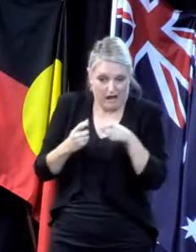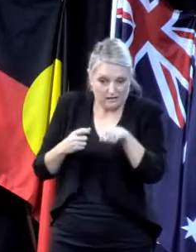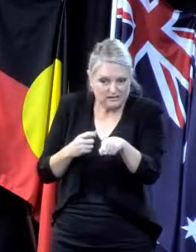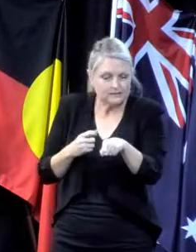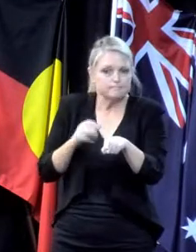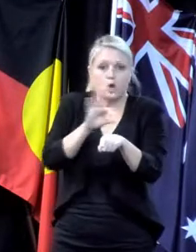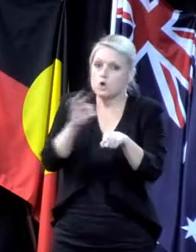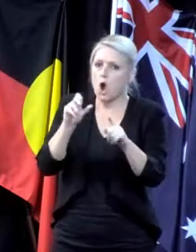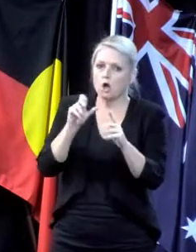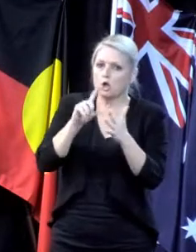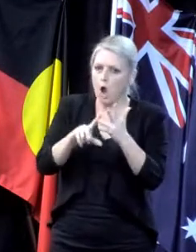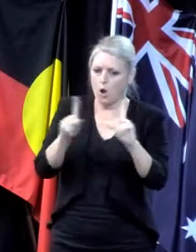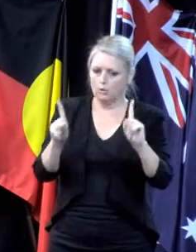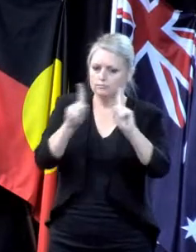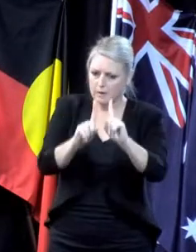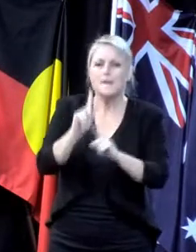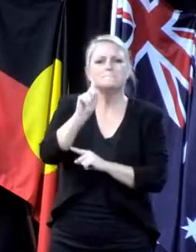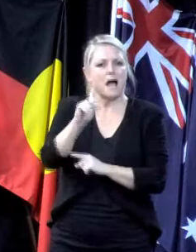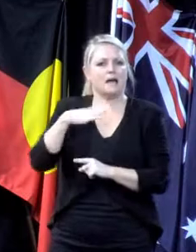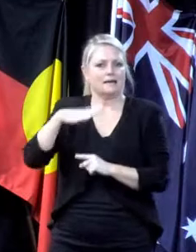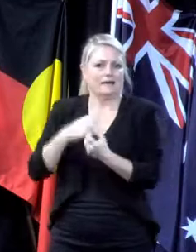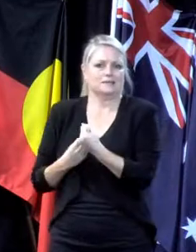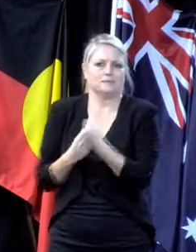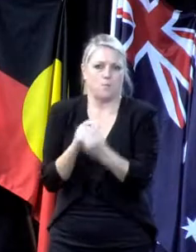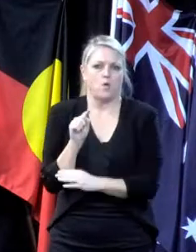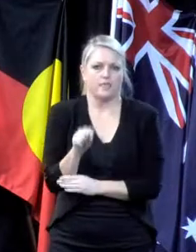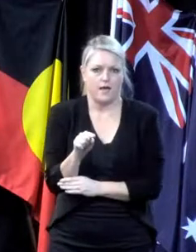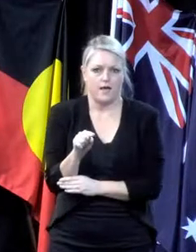So, if you had, for example, because we have limited resources,